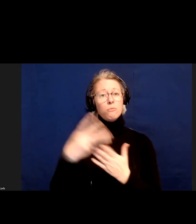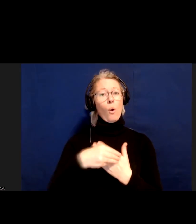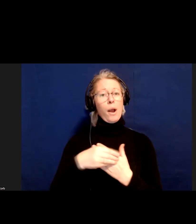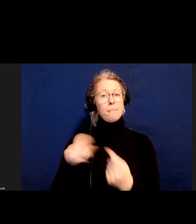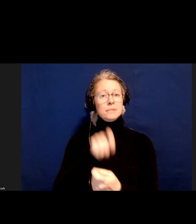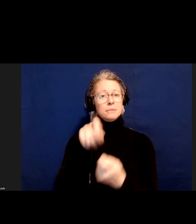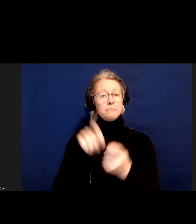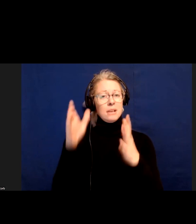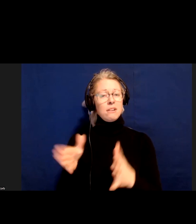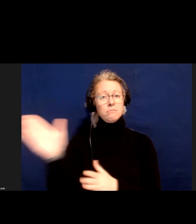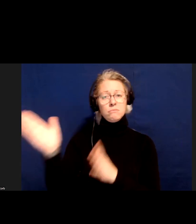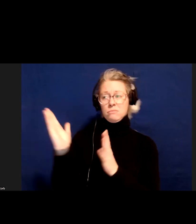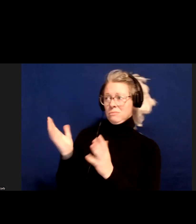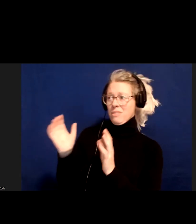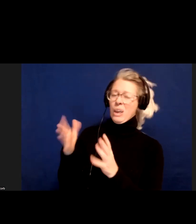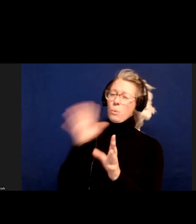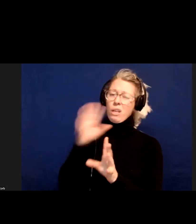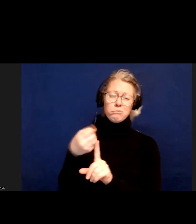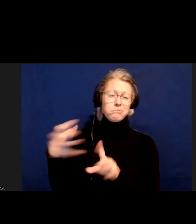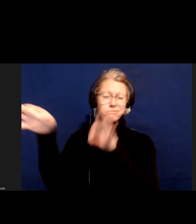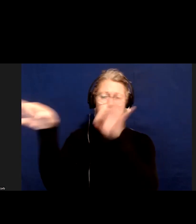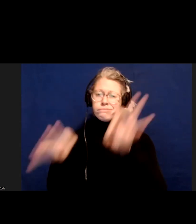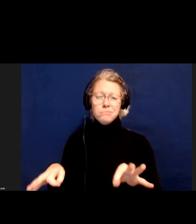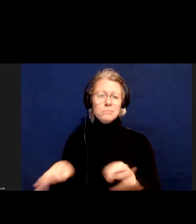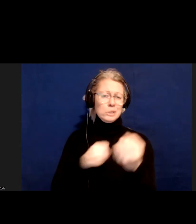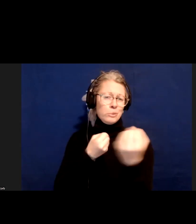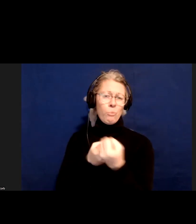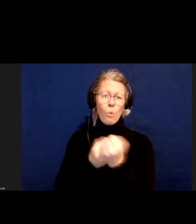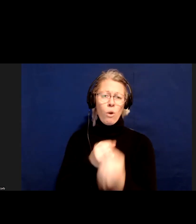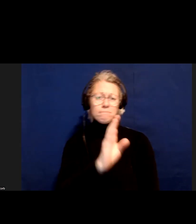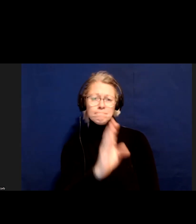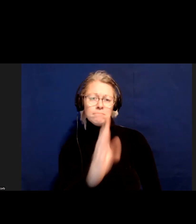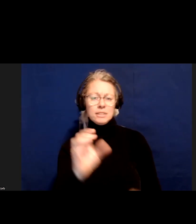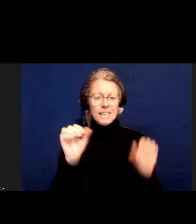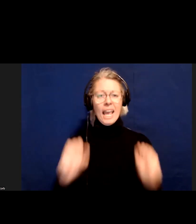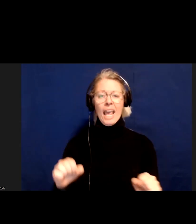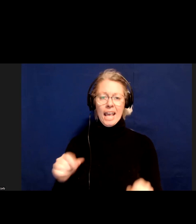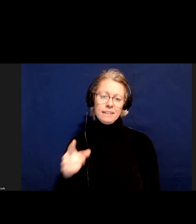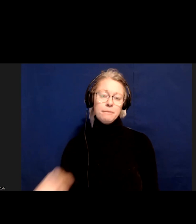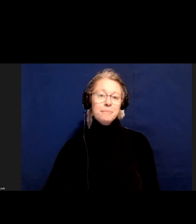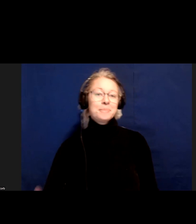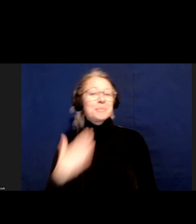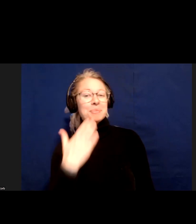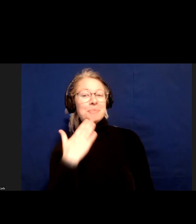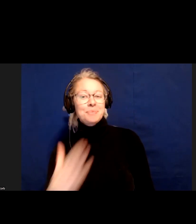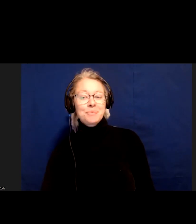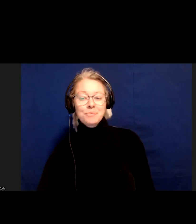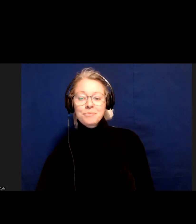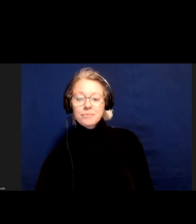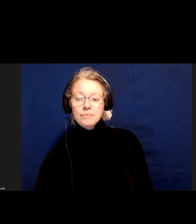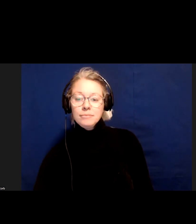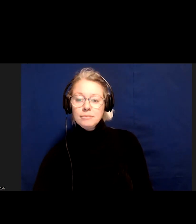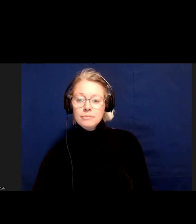more detail and provide much more support on these programs. Thank you so much.